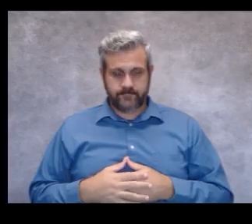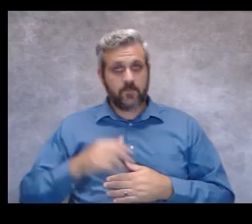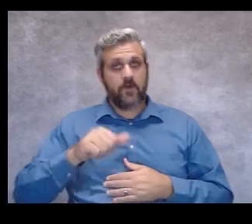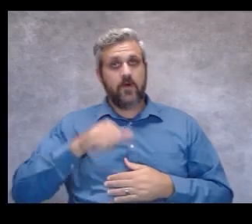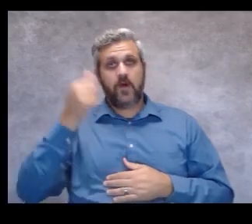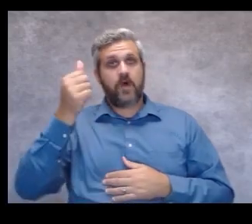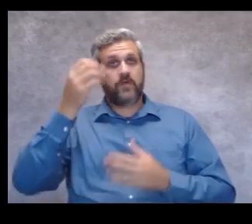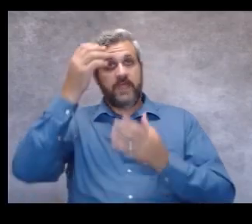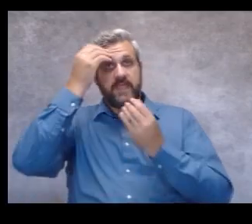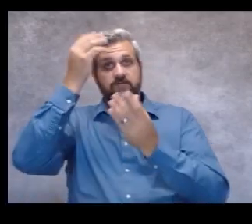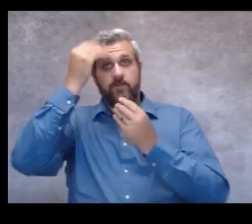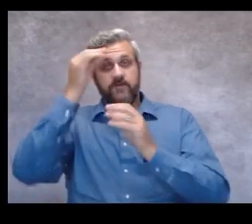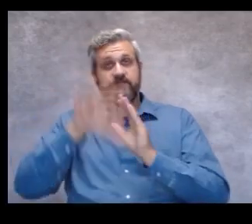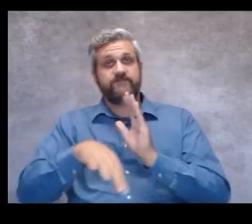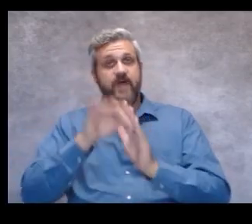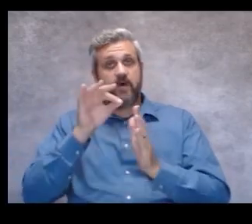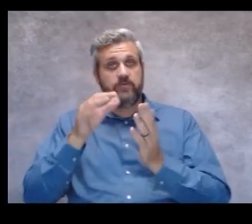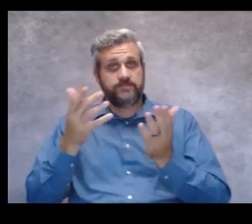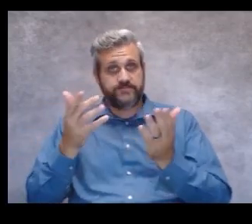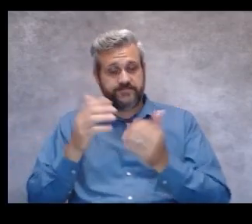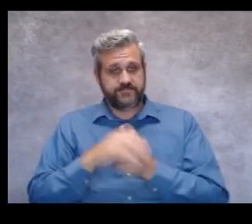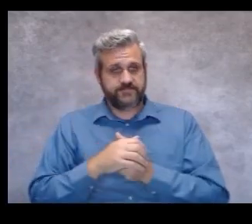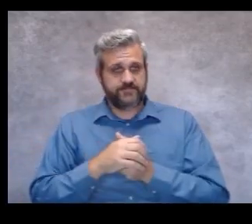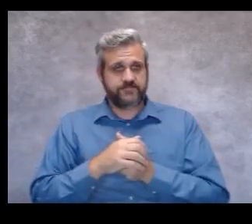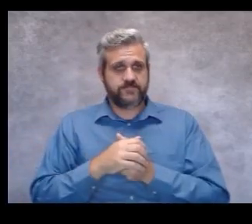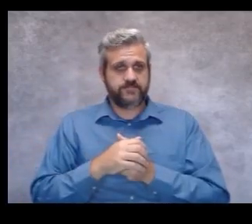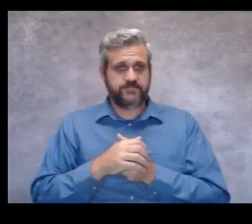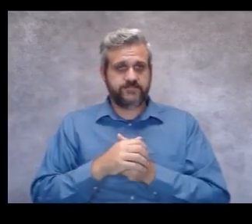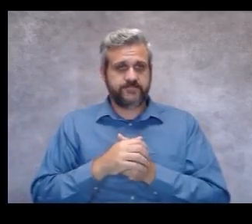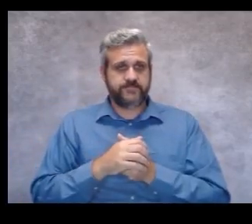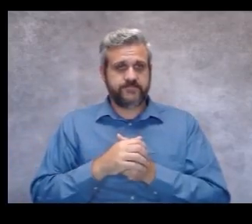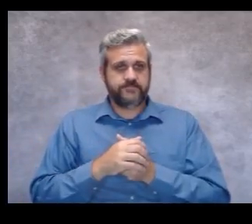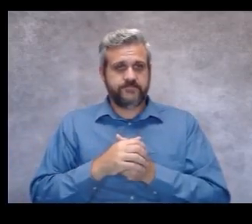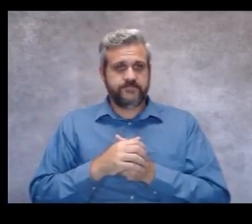Another source of information that can be found